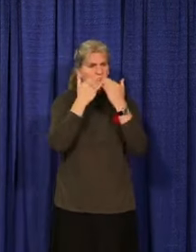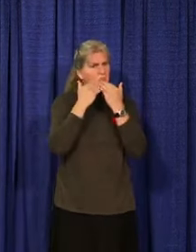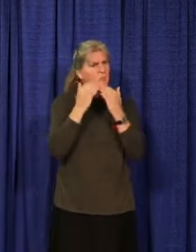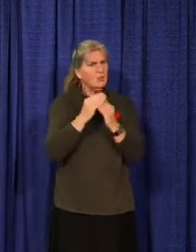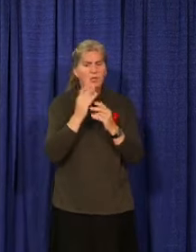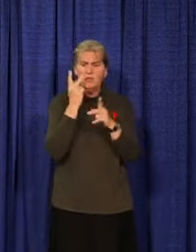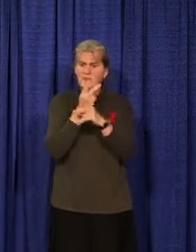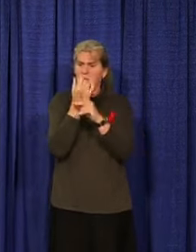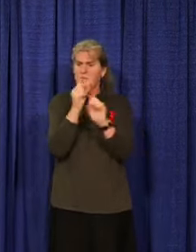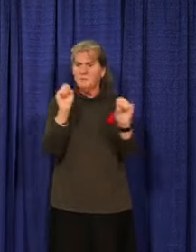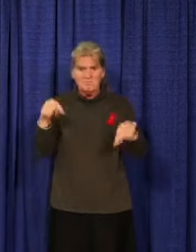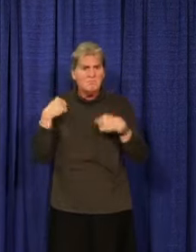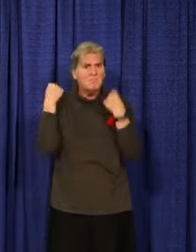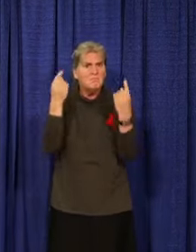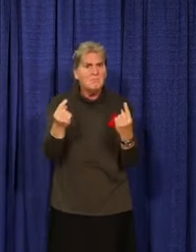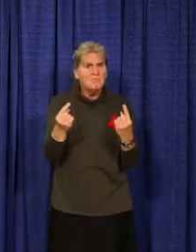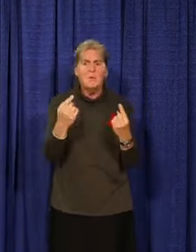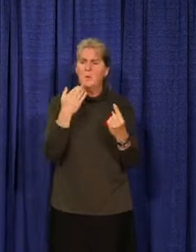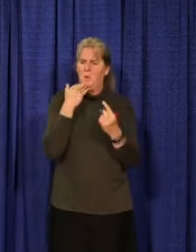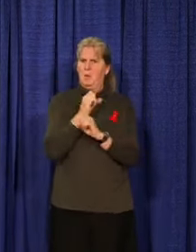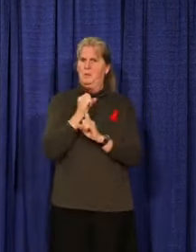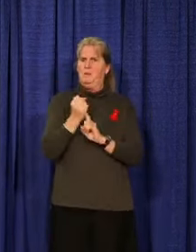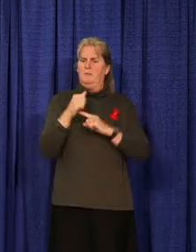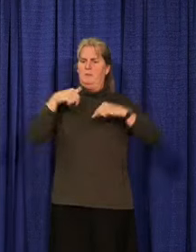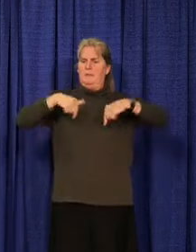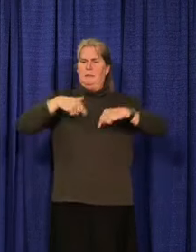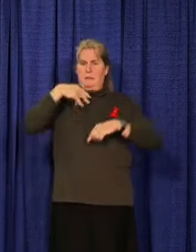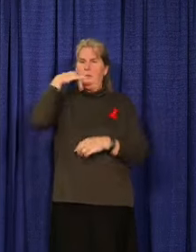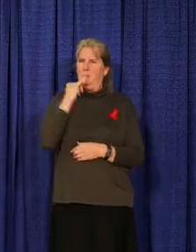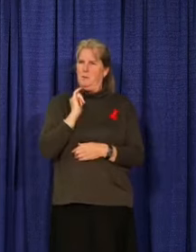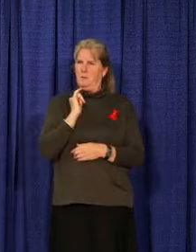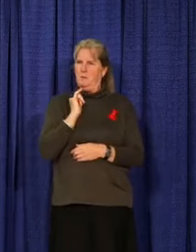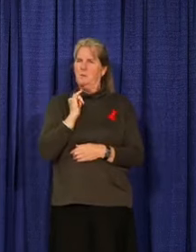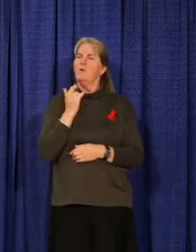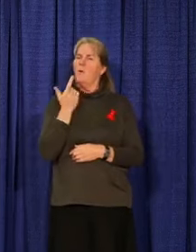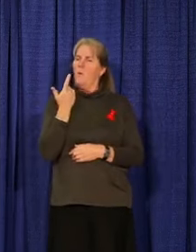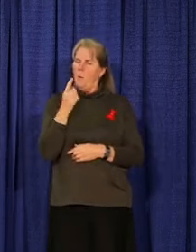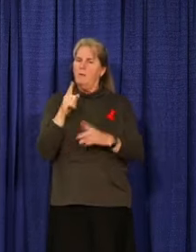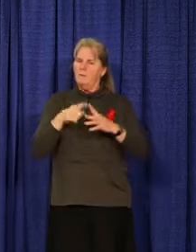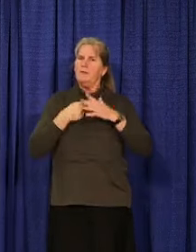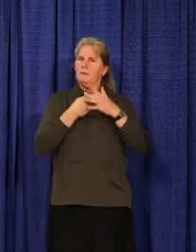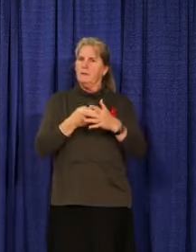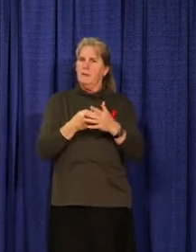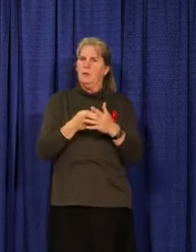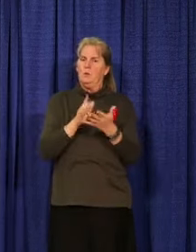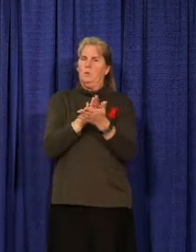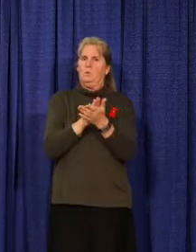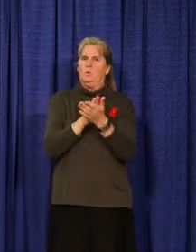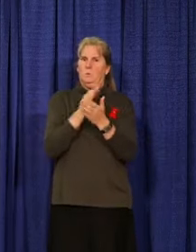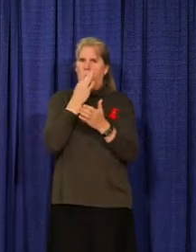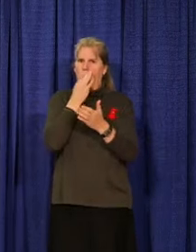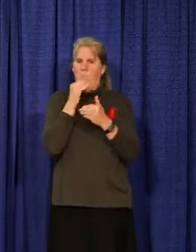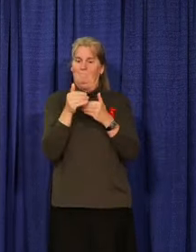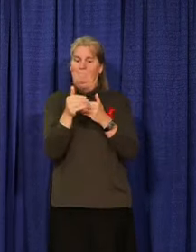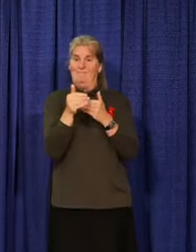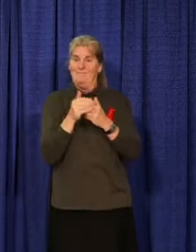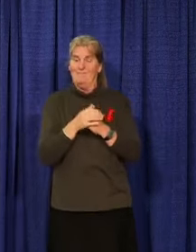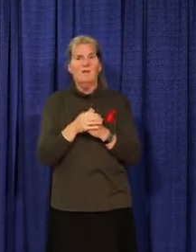dedication to staying safe, we are in a good position here in the territory as we head into the new school year.